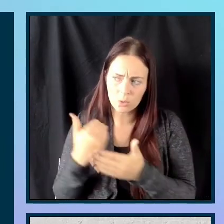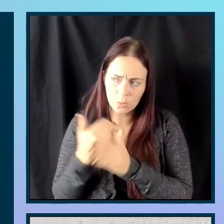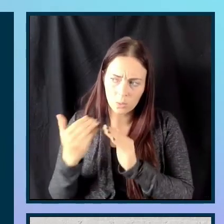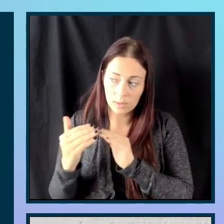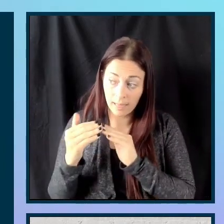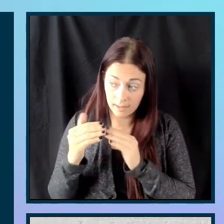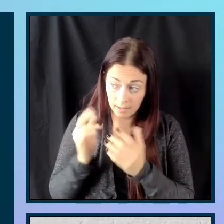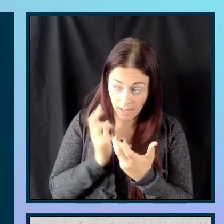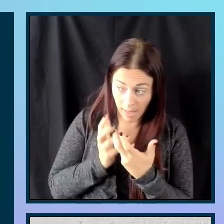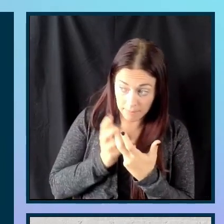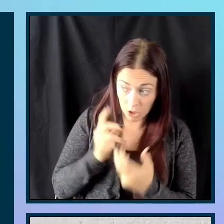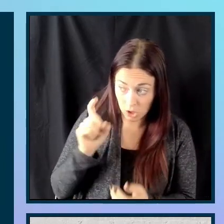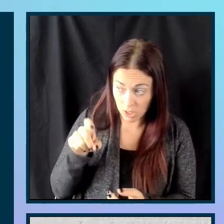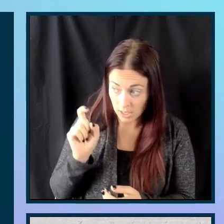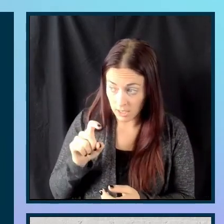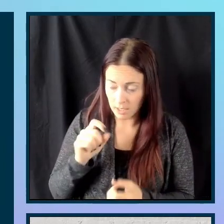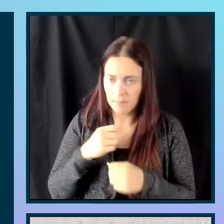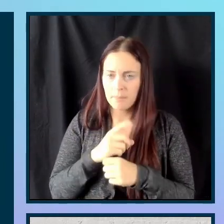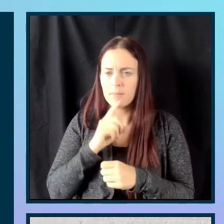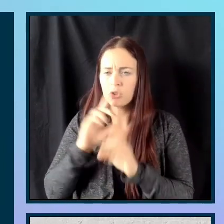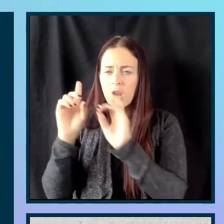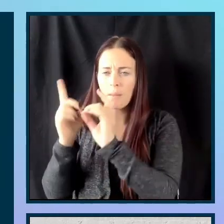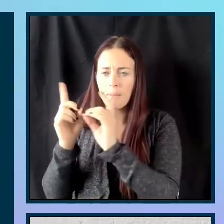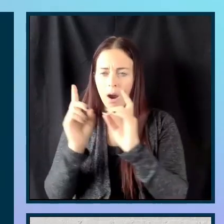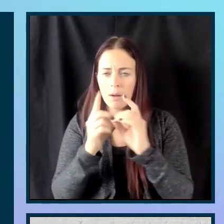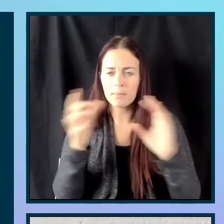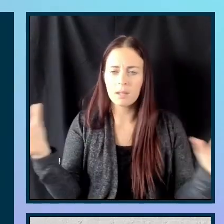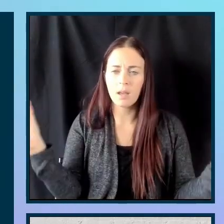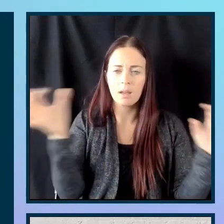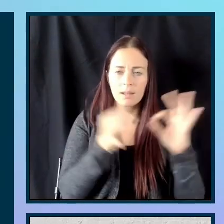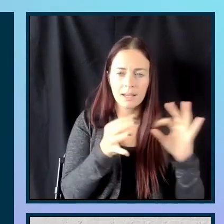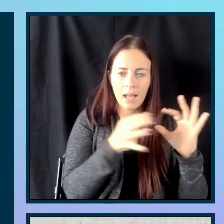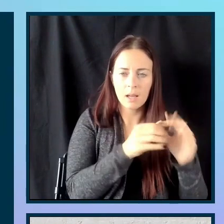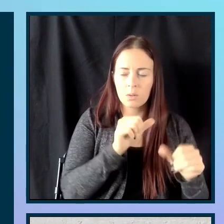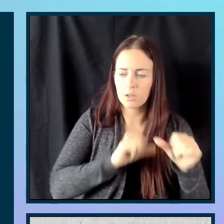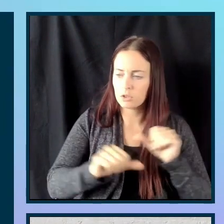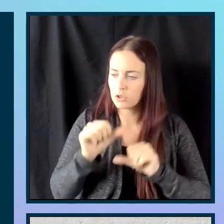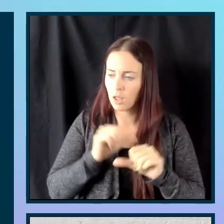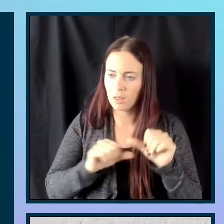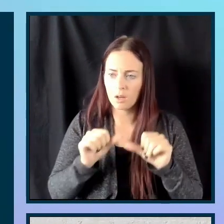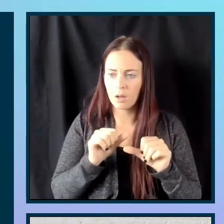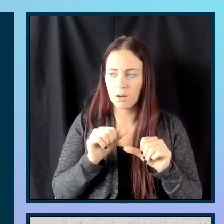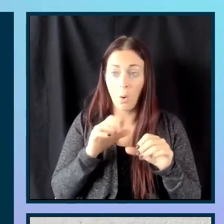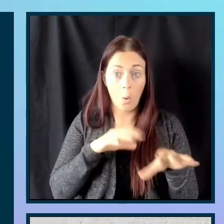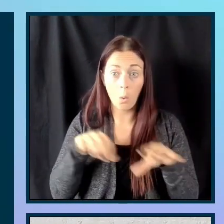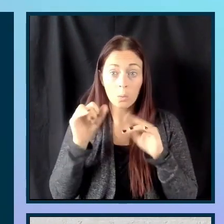connect people across departments or host an event where someone can speak about their disability,